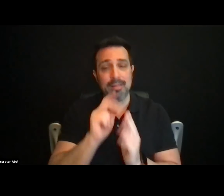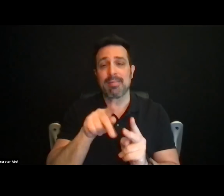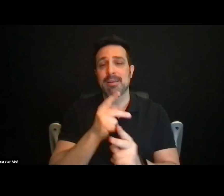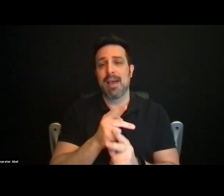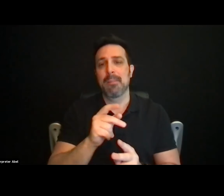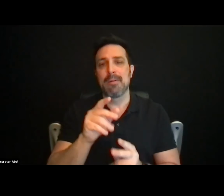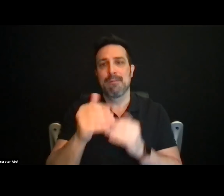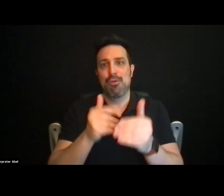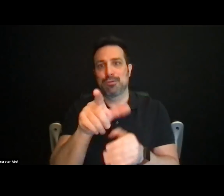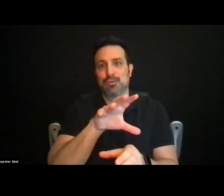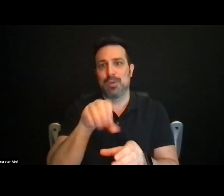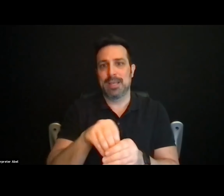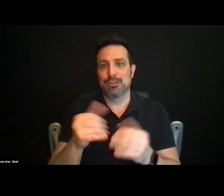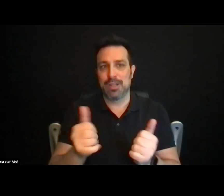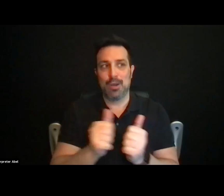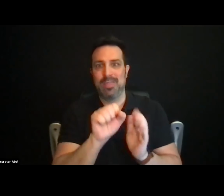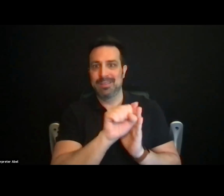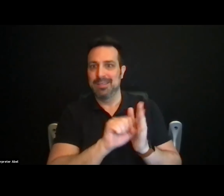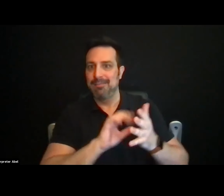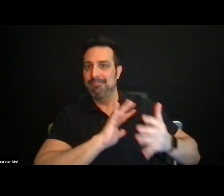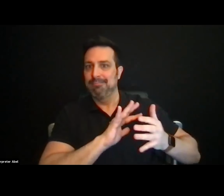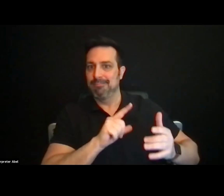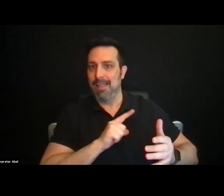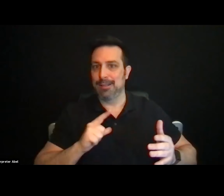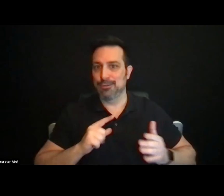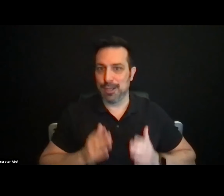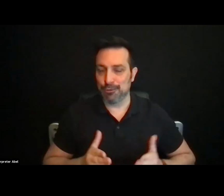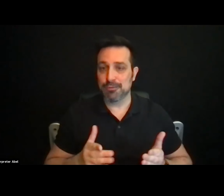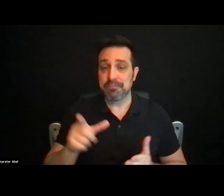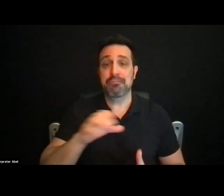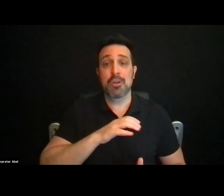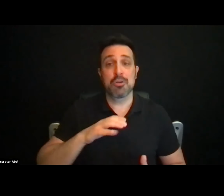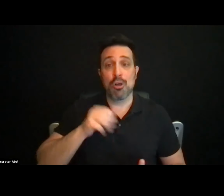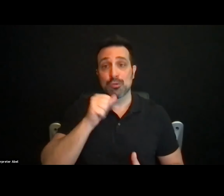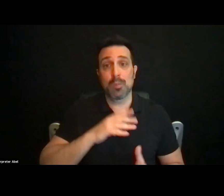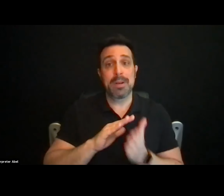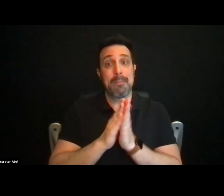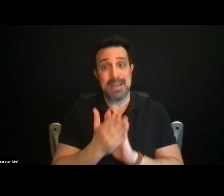Oregon house representative and Oregon state senator. So she knows well the types